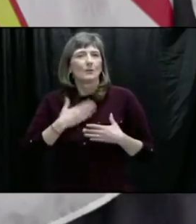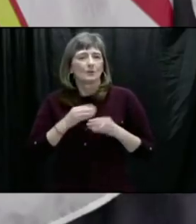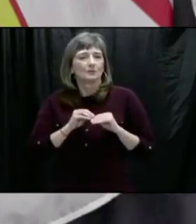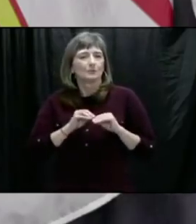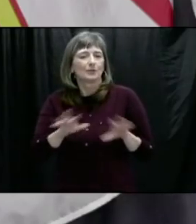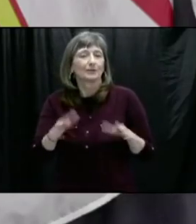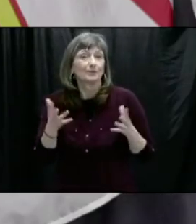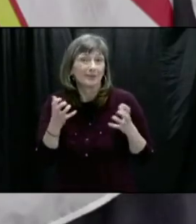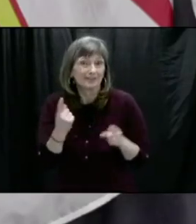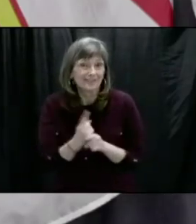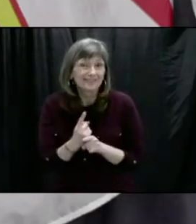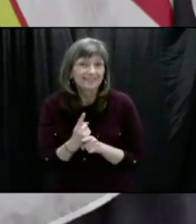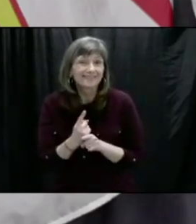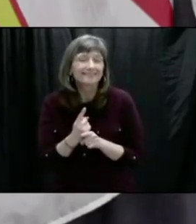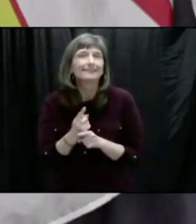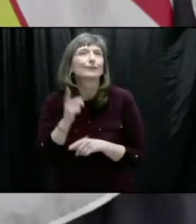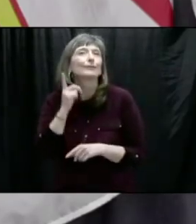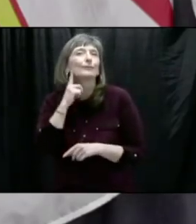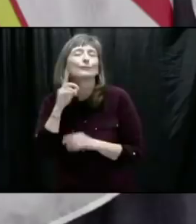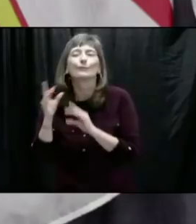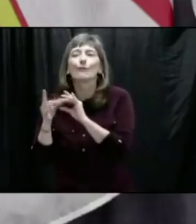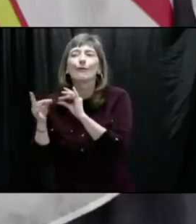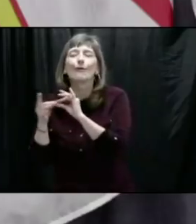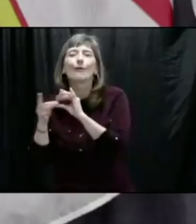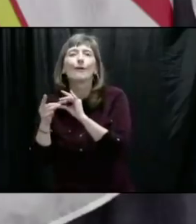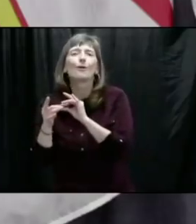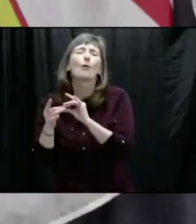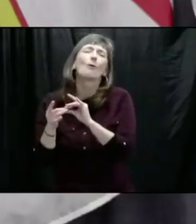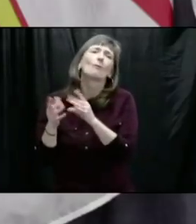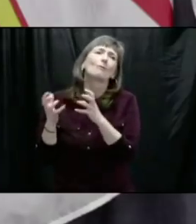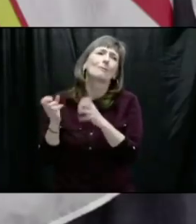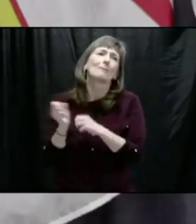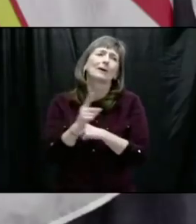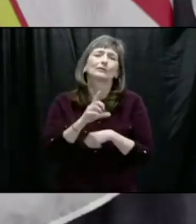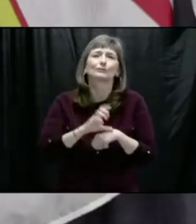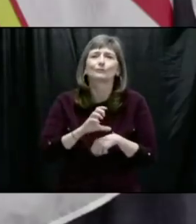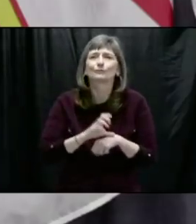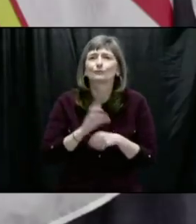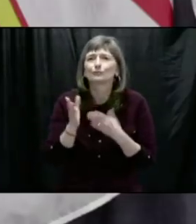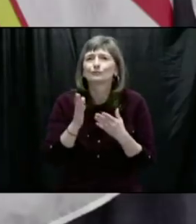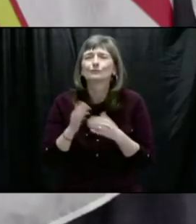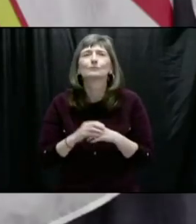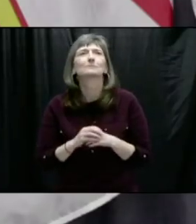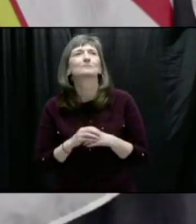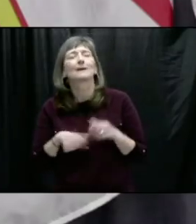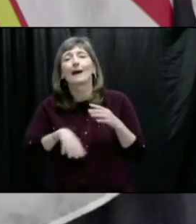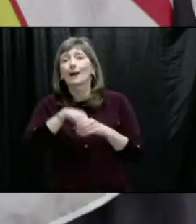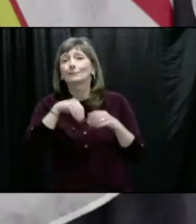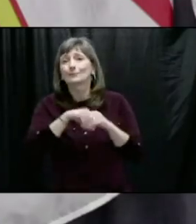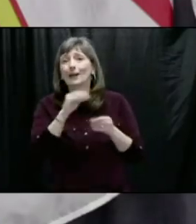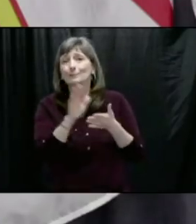WELL I DO TOO. I'VE HEARD STORIES OF PEOPLE